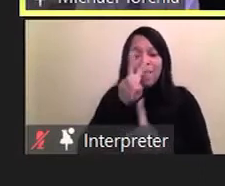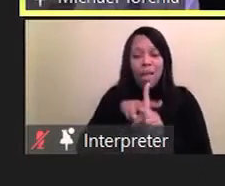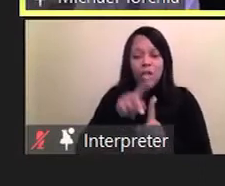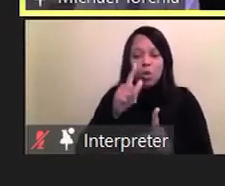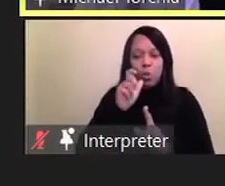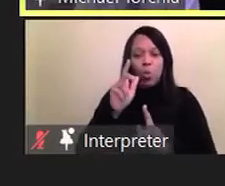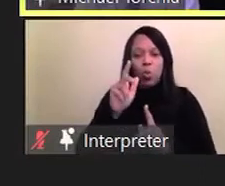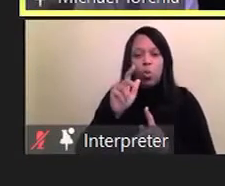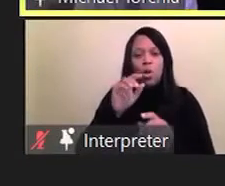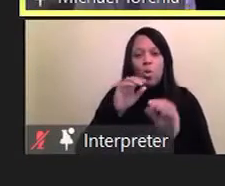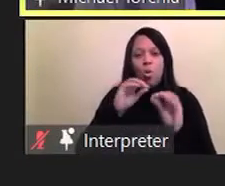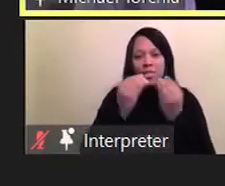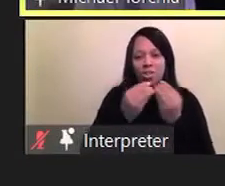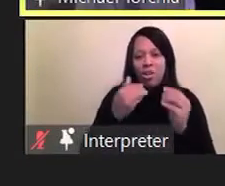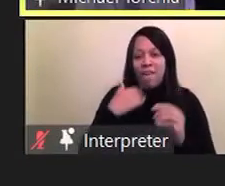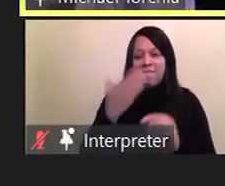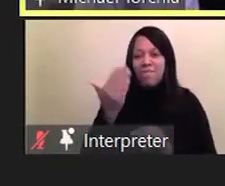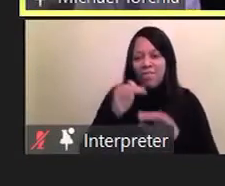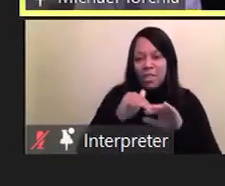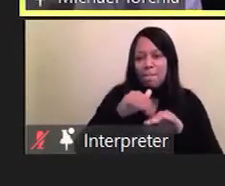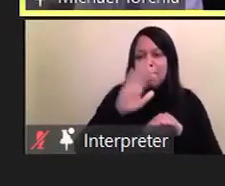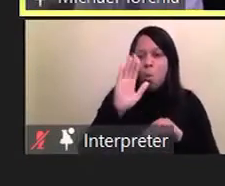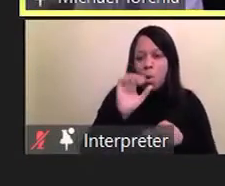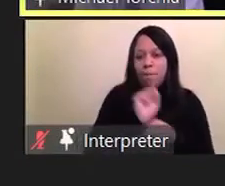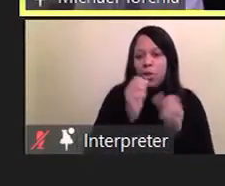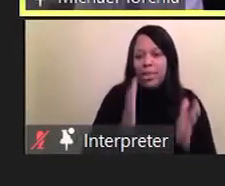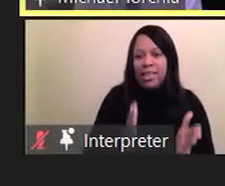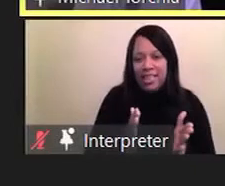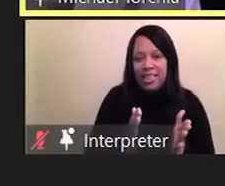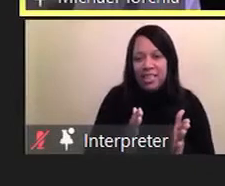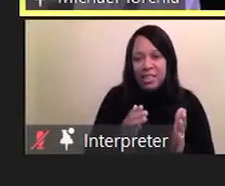The way you count that is here in this second paragraph here.